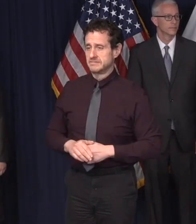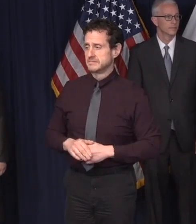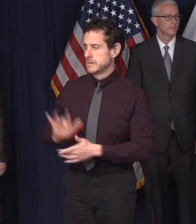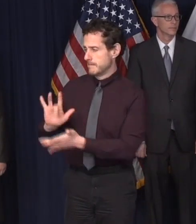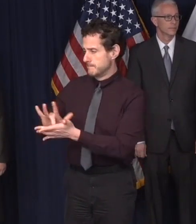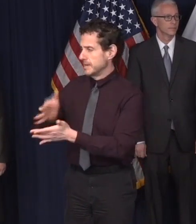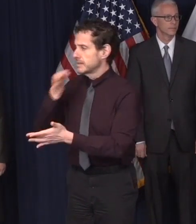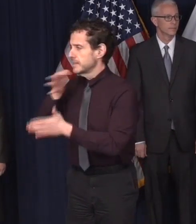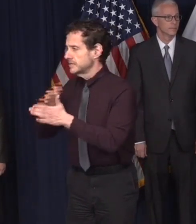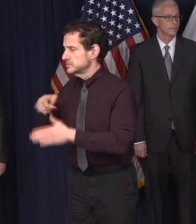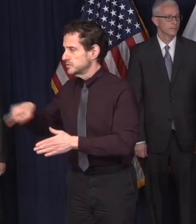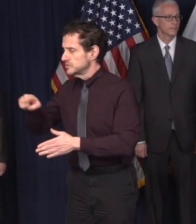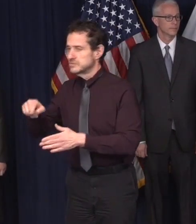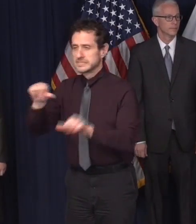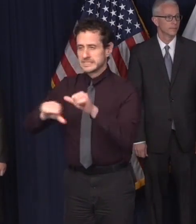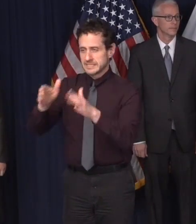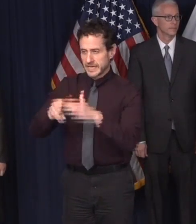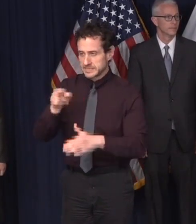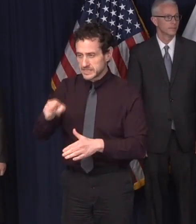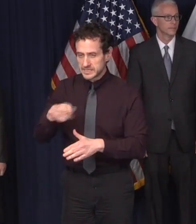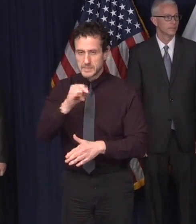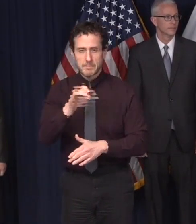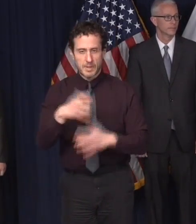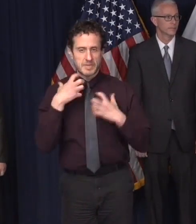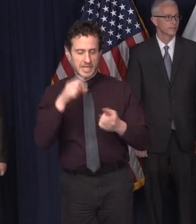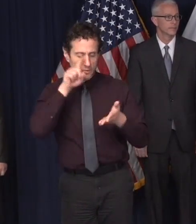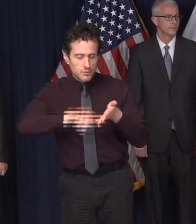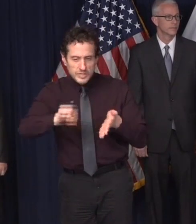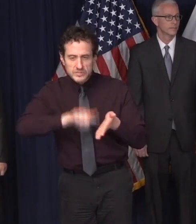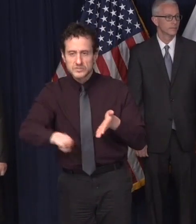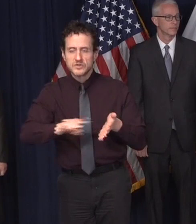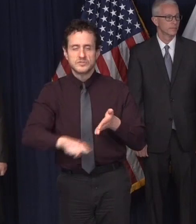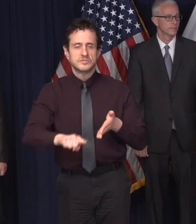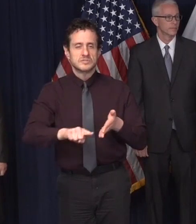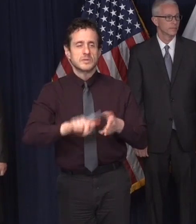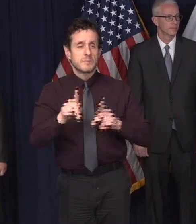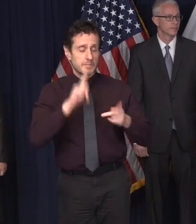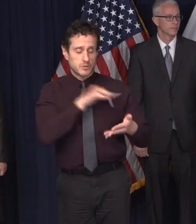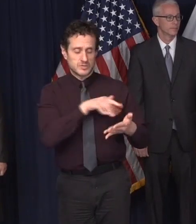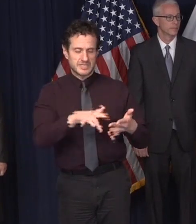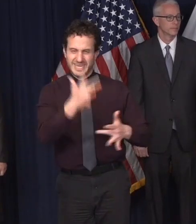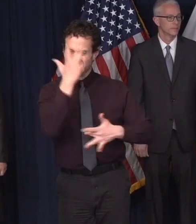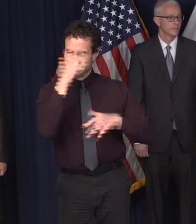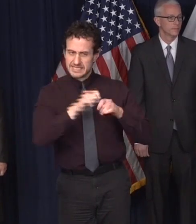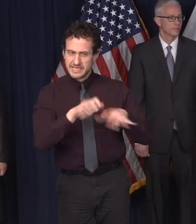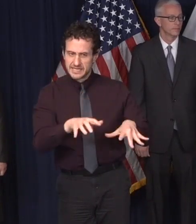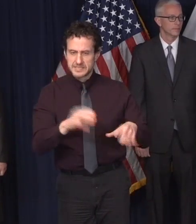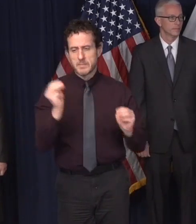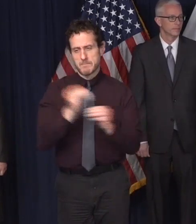MOST CRITICALLY I HAVE LET THE SCIENCE GUIDE OUR DECISIONS. I RELIED ON THE TOP MEDICAL